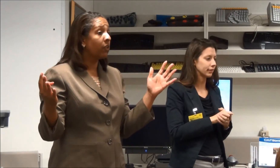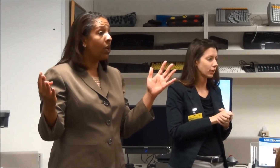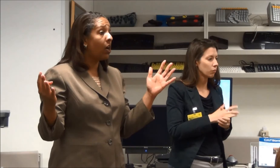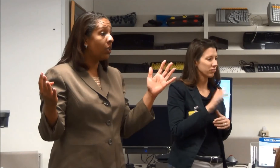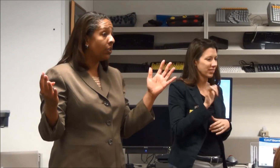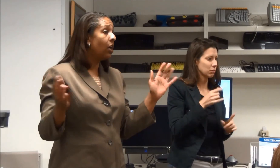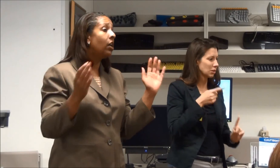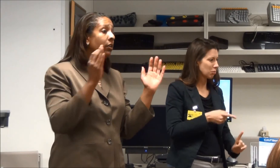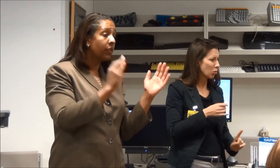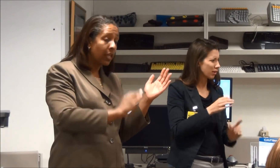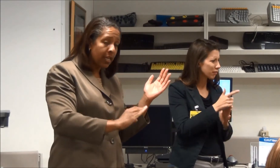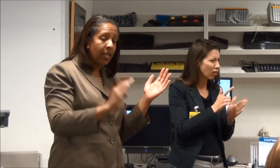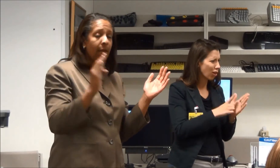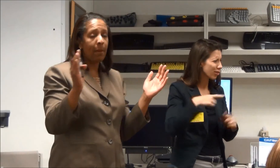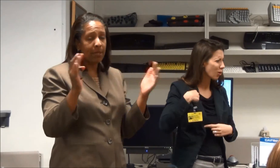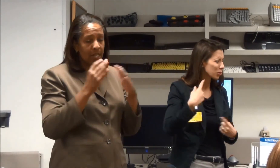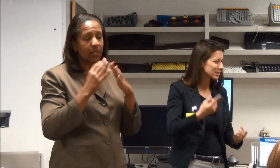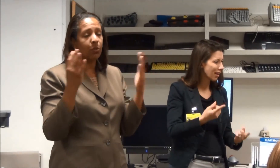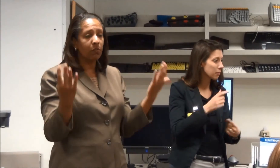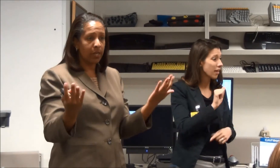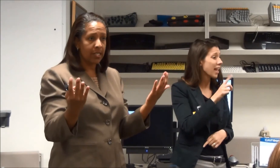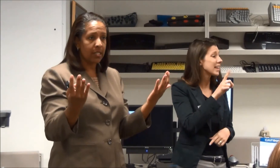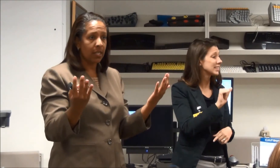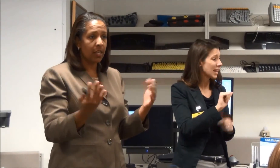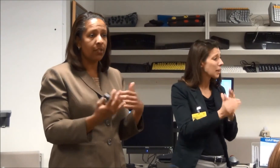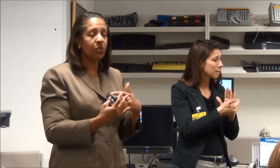of the law all along, but ADA Amendments Act sort of reinstated that.